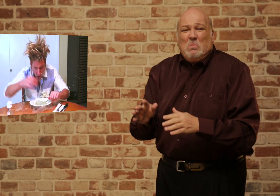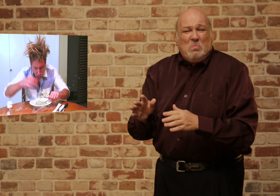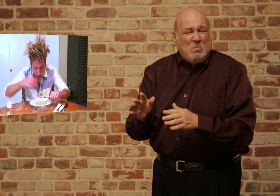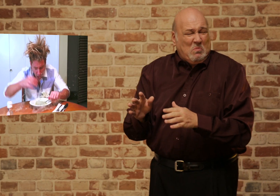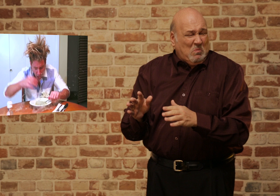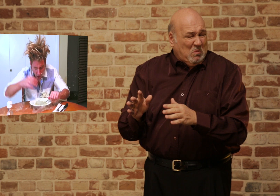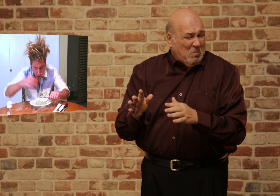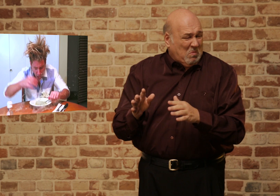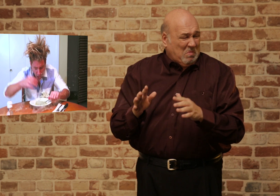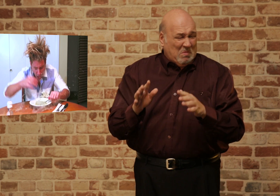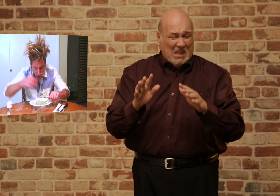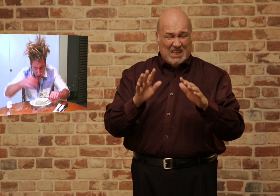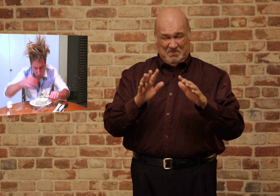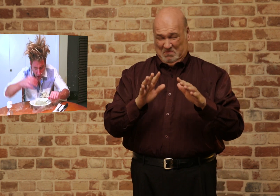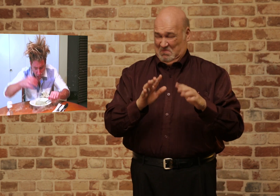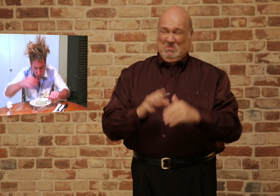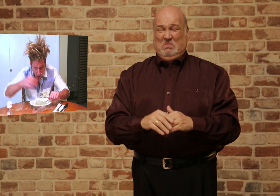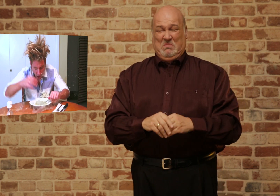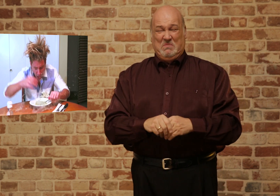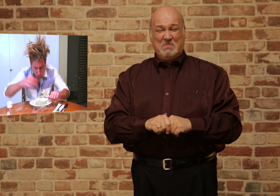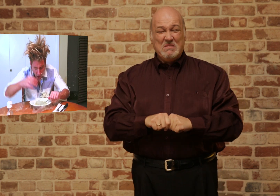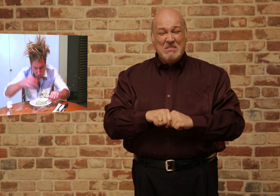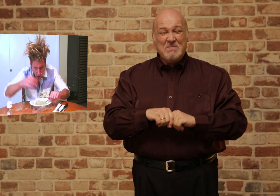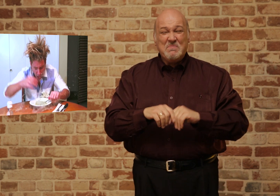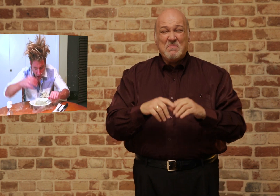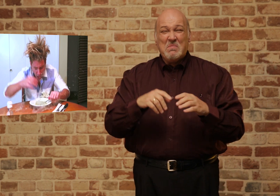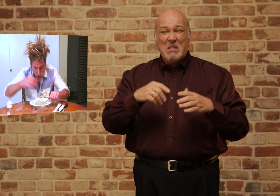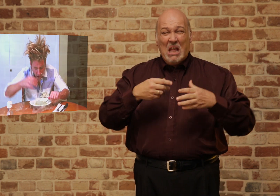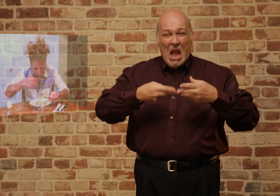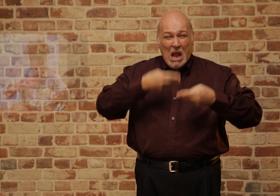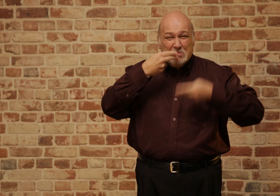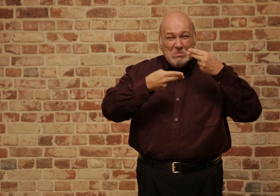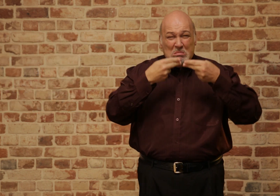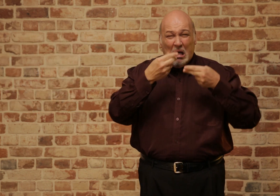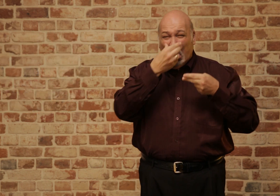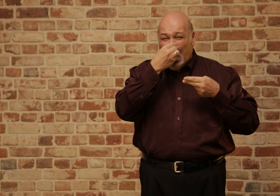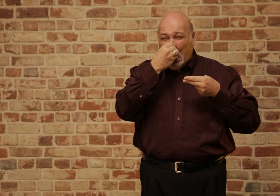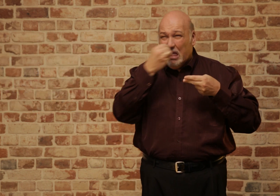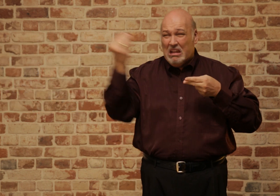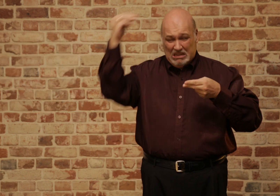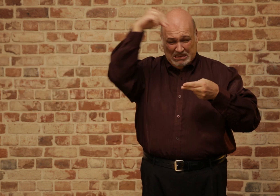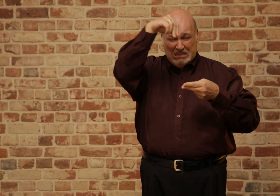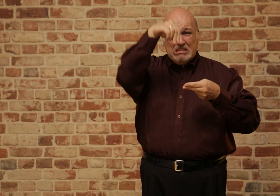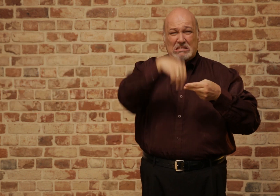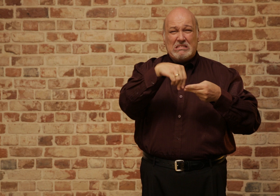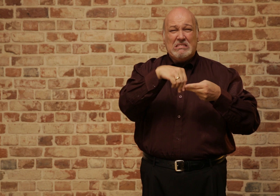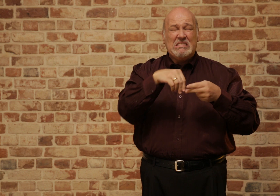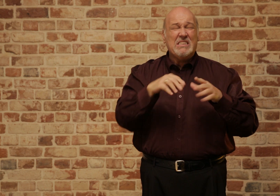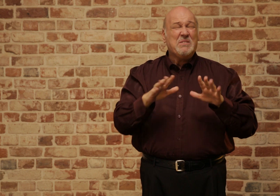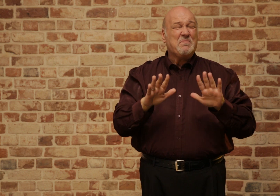Eww! Gross! Eating soup when a smelly sock falls into it!